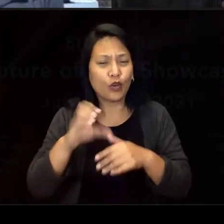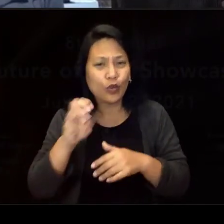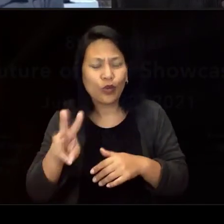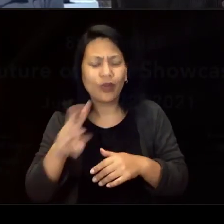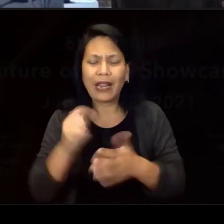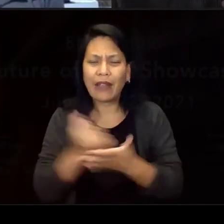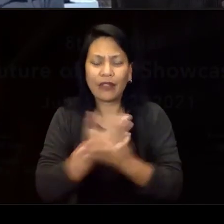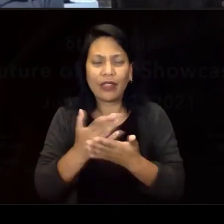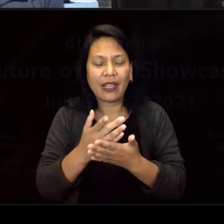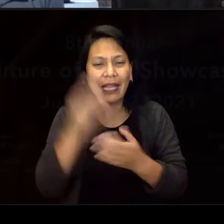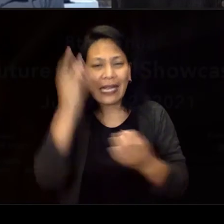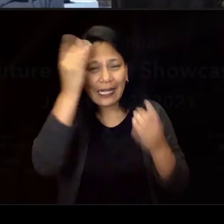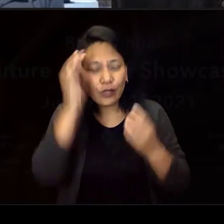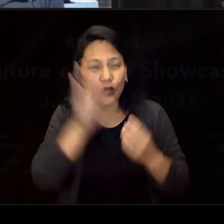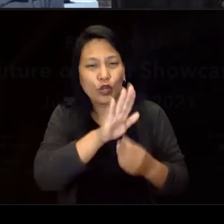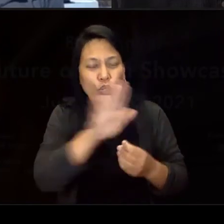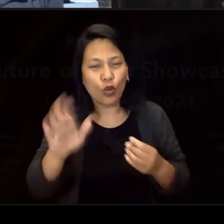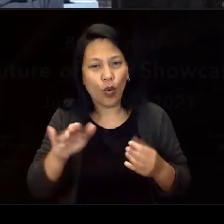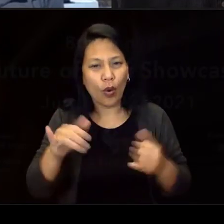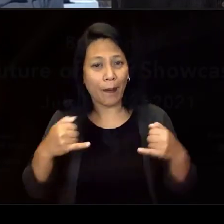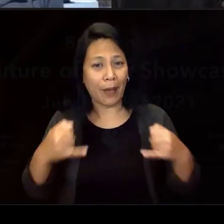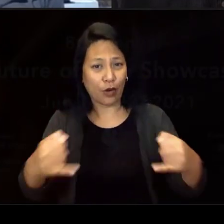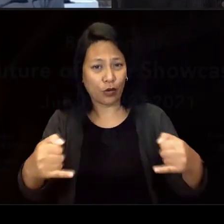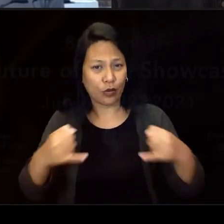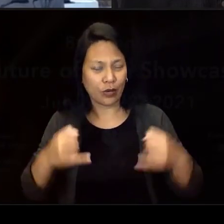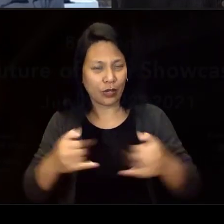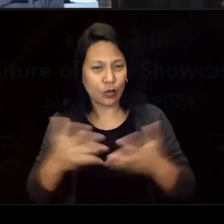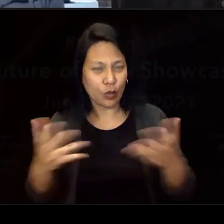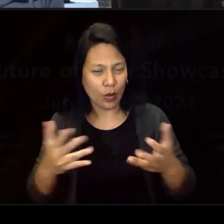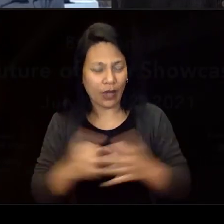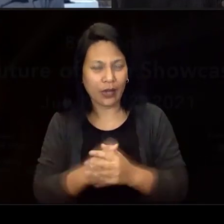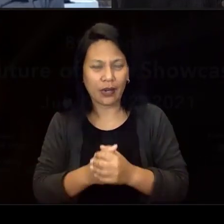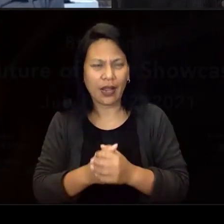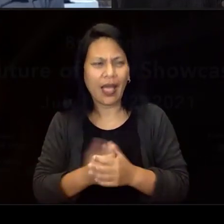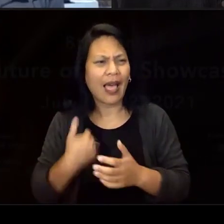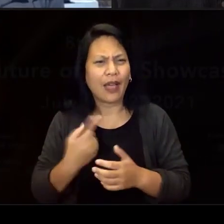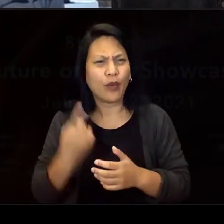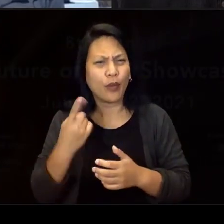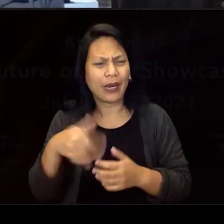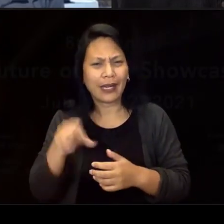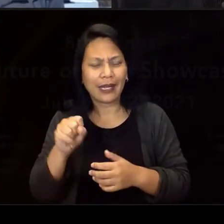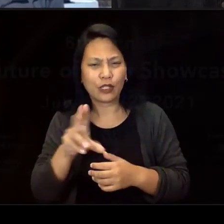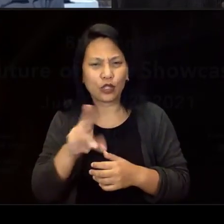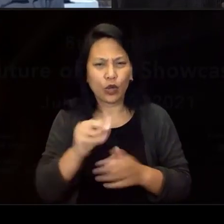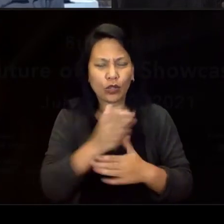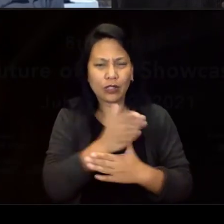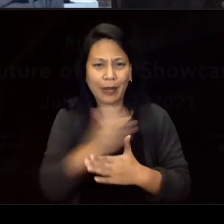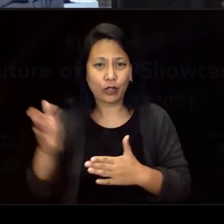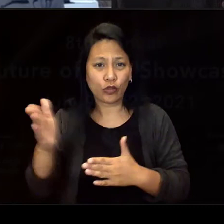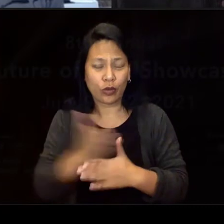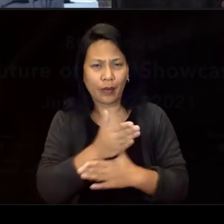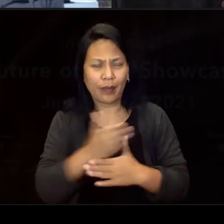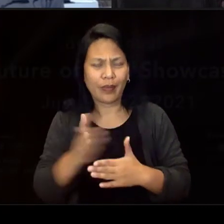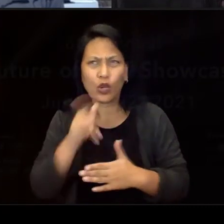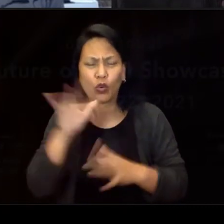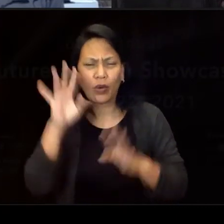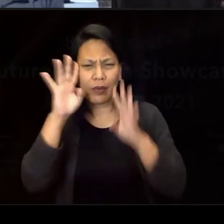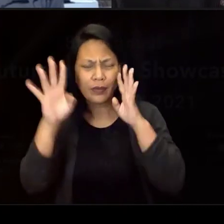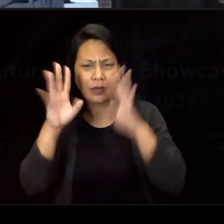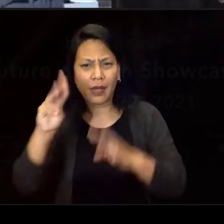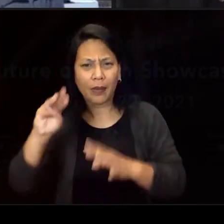you know, a great yes to no spectrum that Mia Schachter I believe that's how you say her name, how they, sorry, how they say their name.